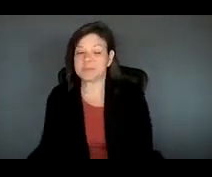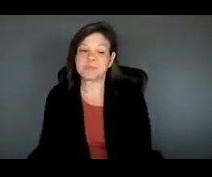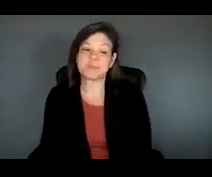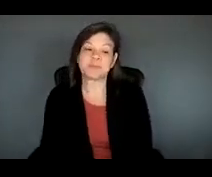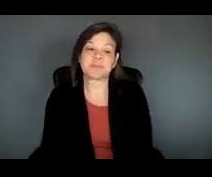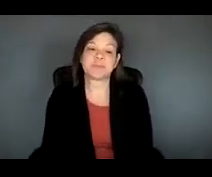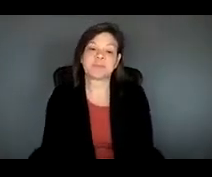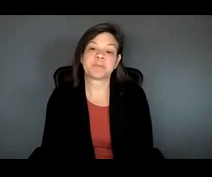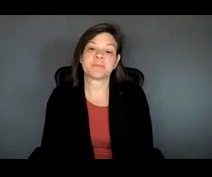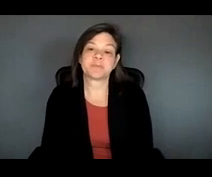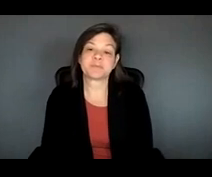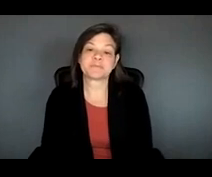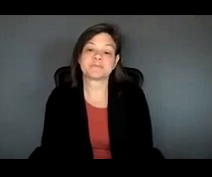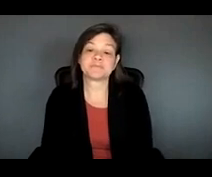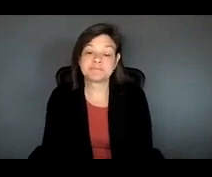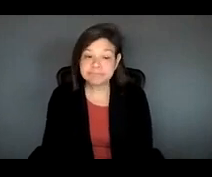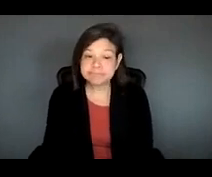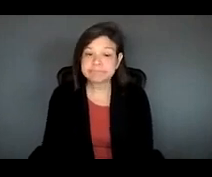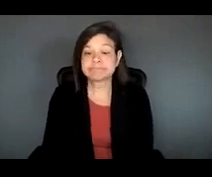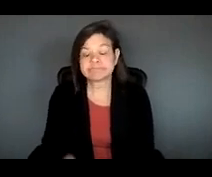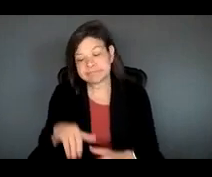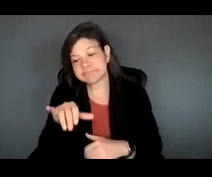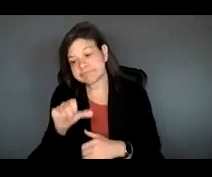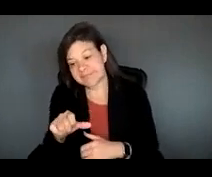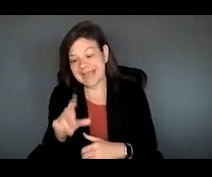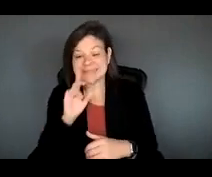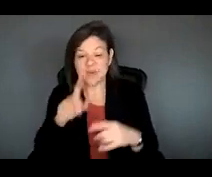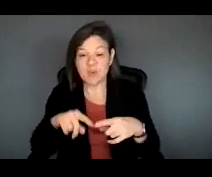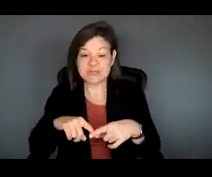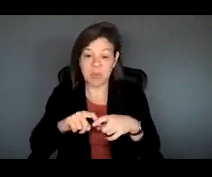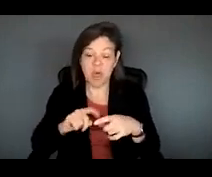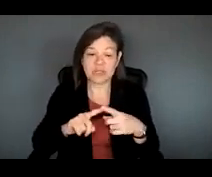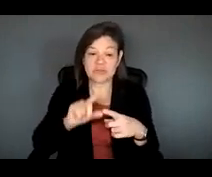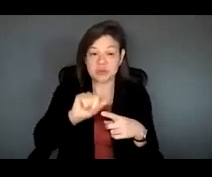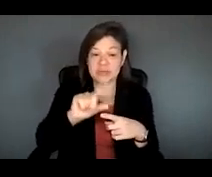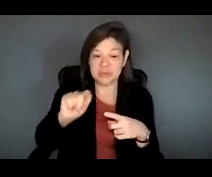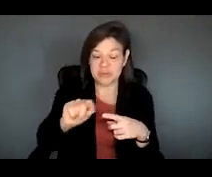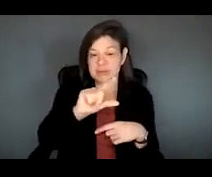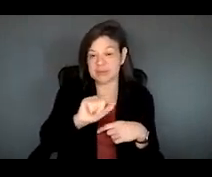Because it has been on pause, as you know, for 2020 and 2021.